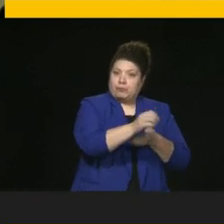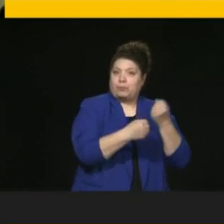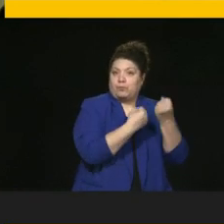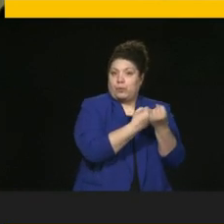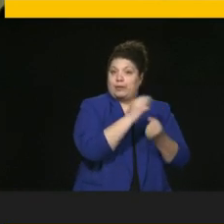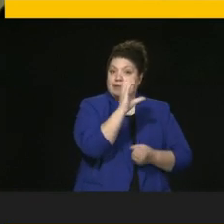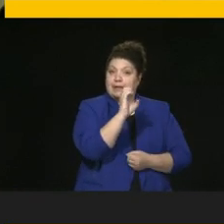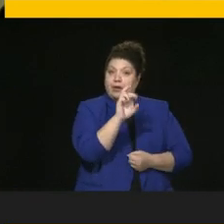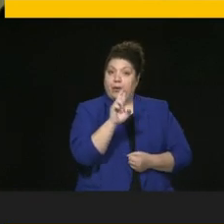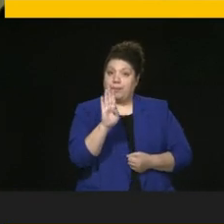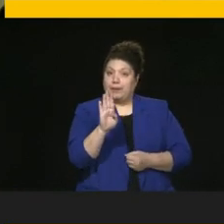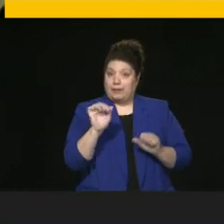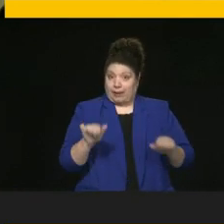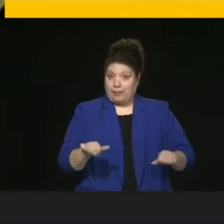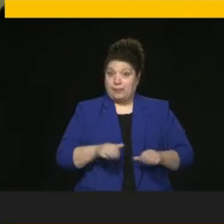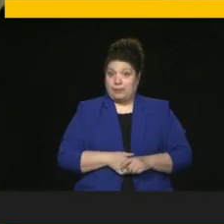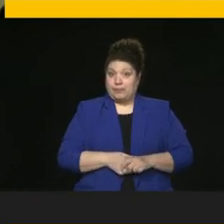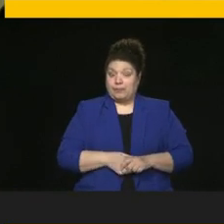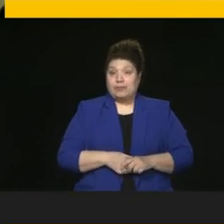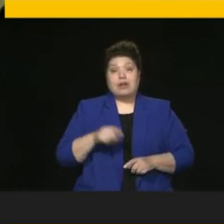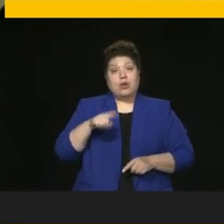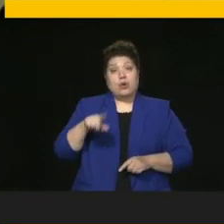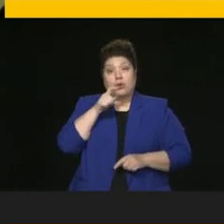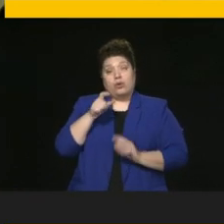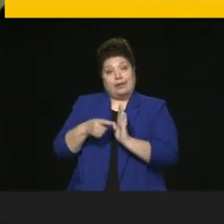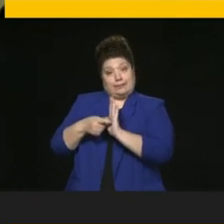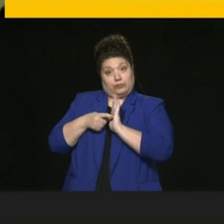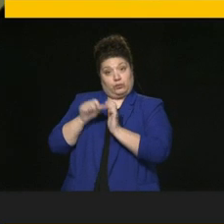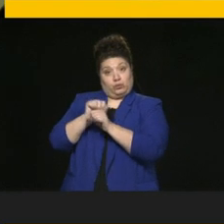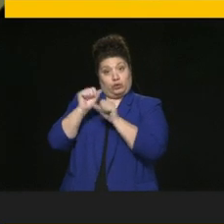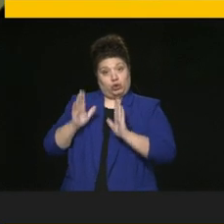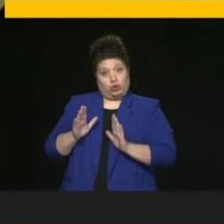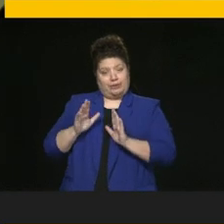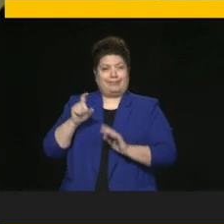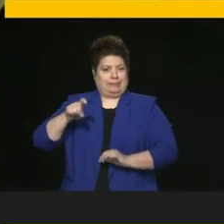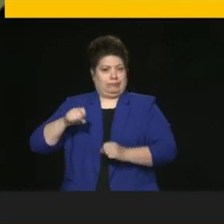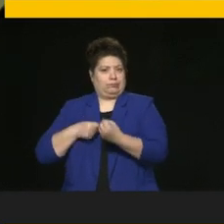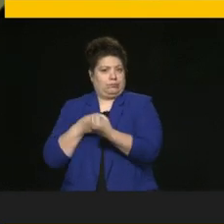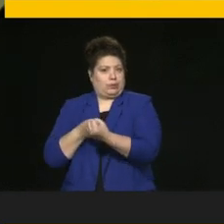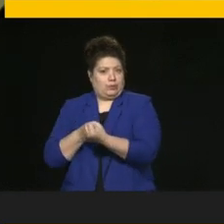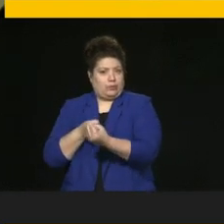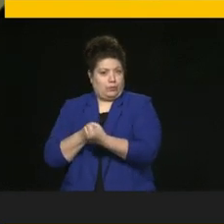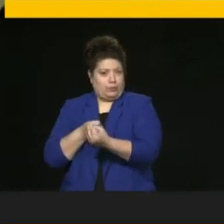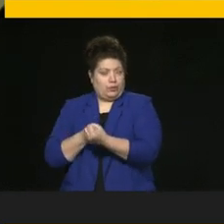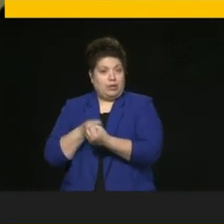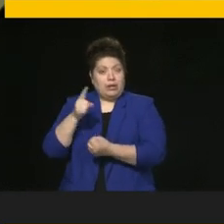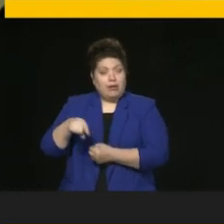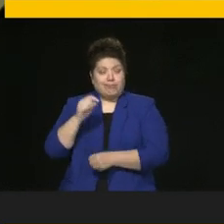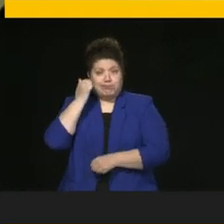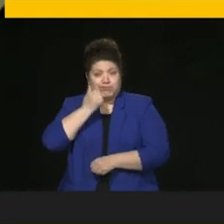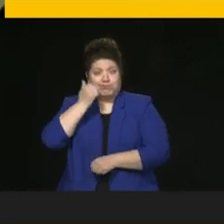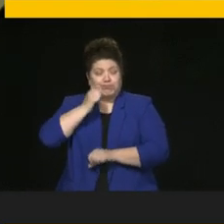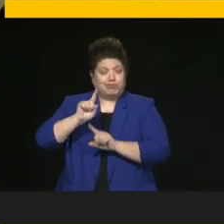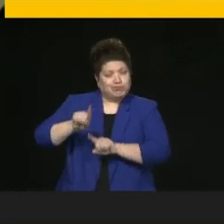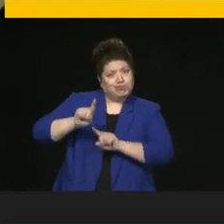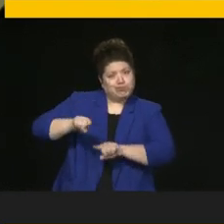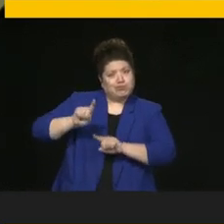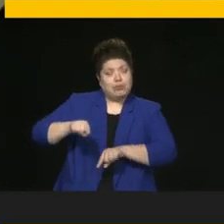SOON. THESE PEOPLE NEED OUR SUPPORT AND NOW WILL BE ELIGIBLE TO THE CERB. WE WANT TO ENSURE OUR ESSENTIAL WORKERS ARE SUPPORTED DURING